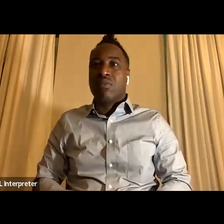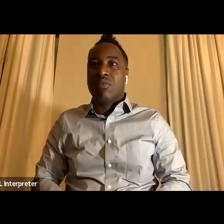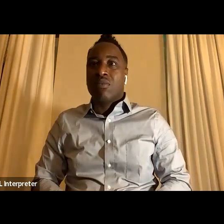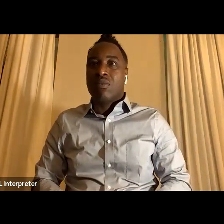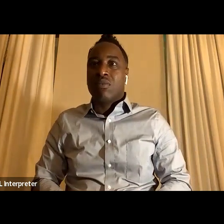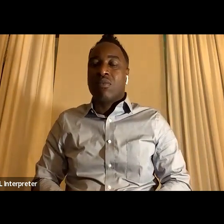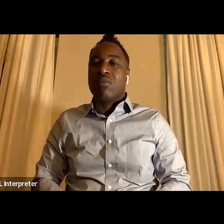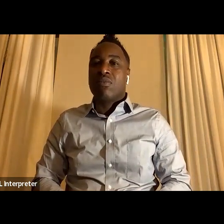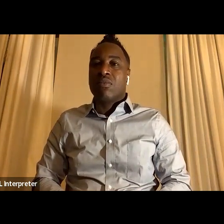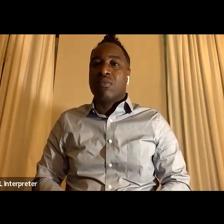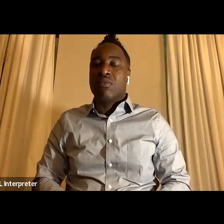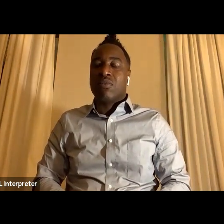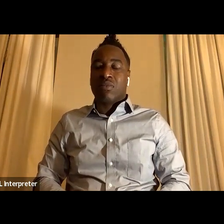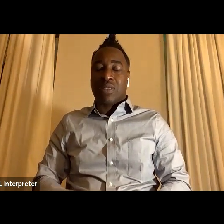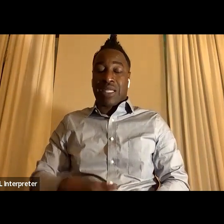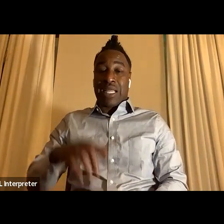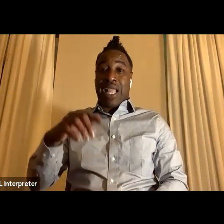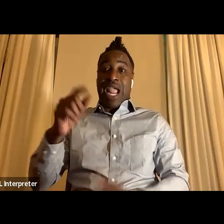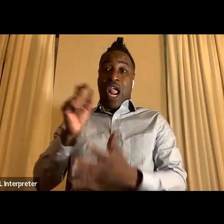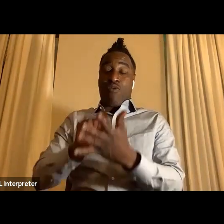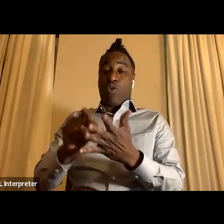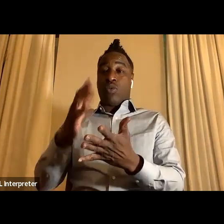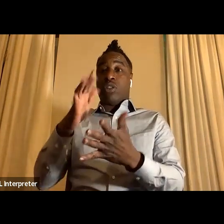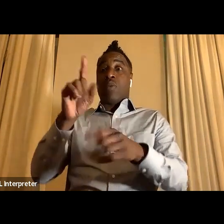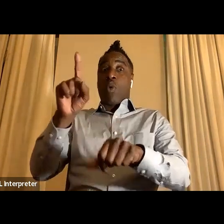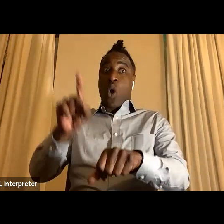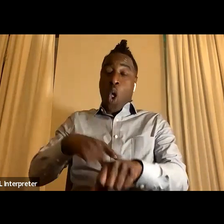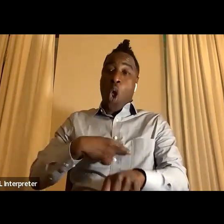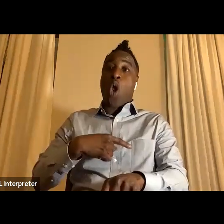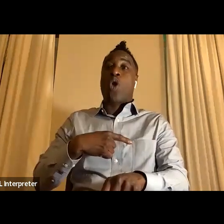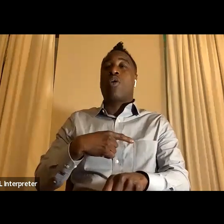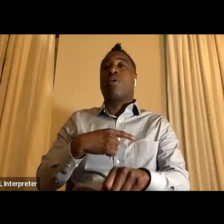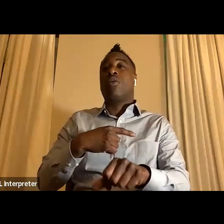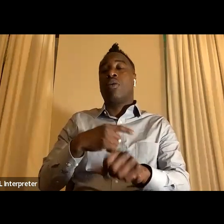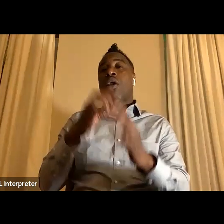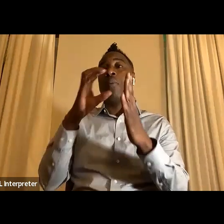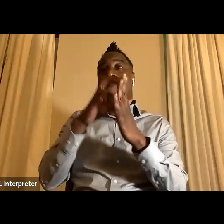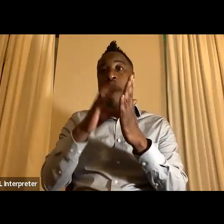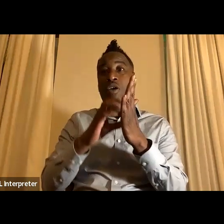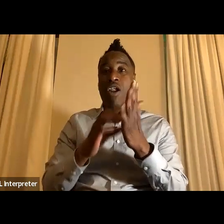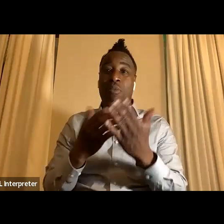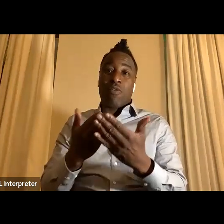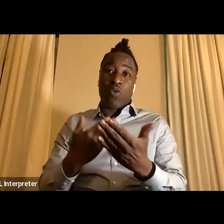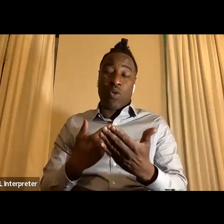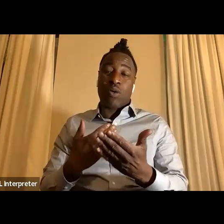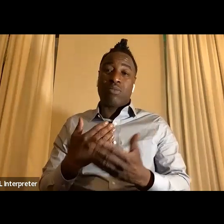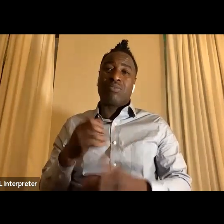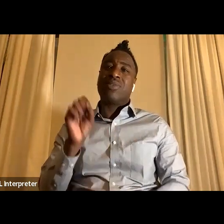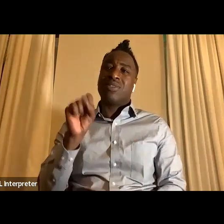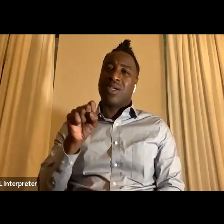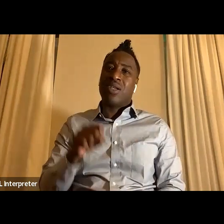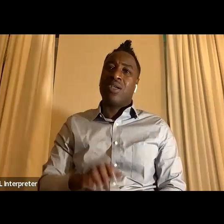I wrote some really little and yeah, it was a whole family, you know, And it,